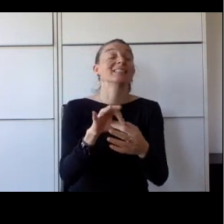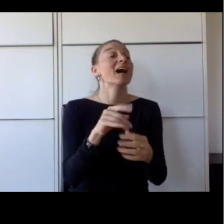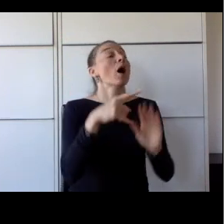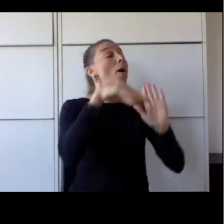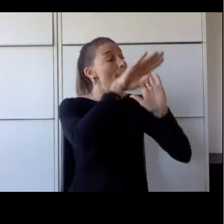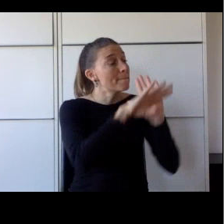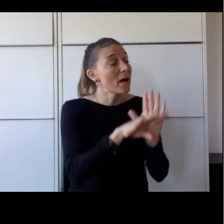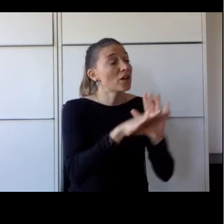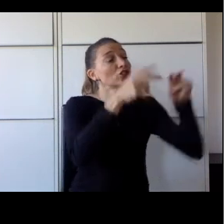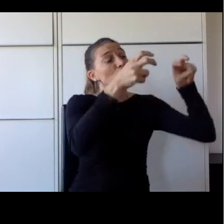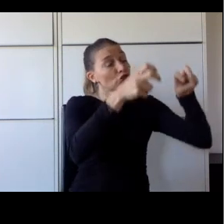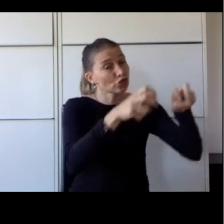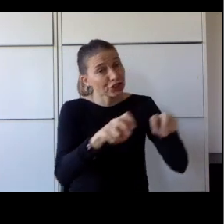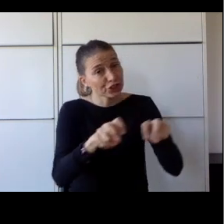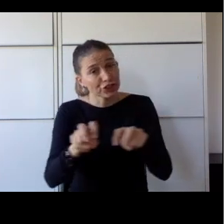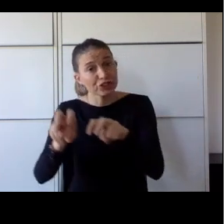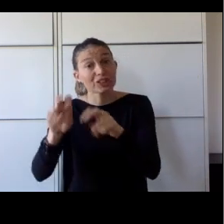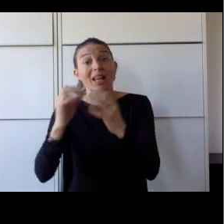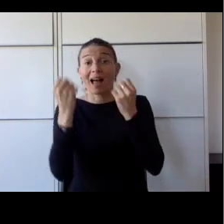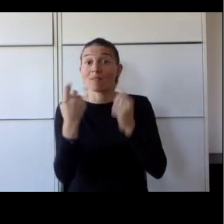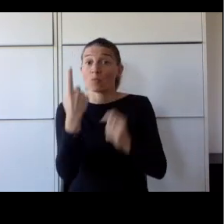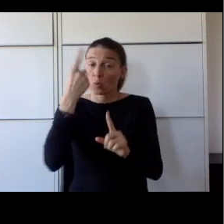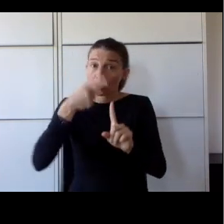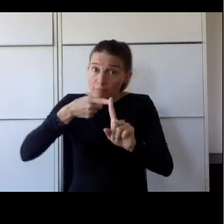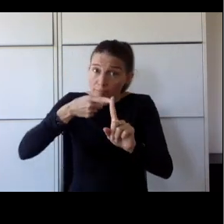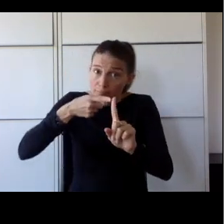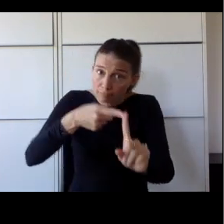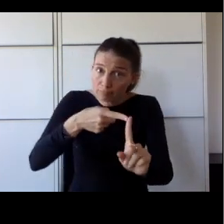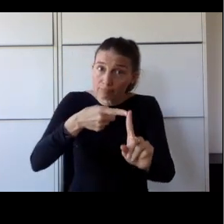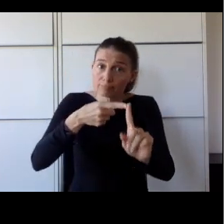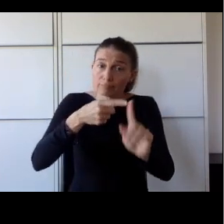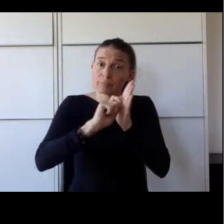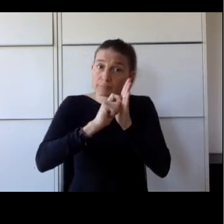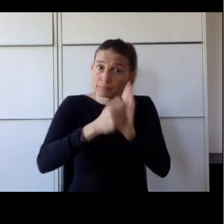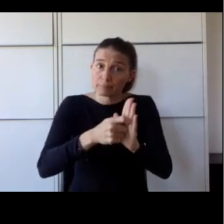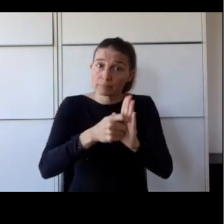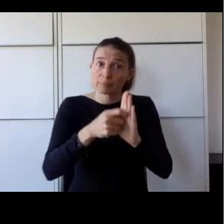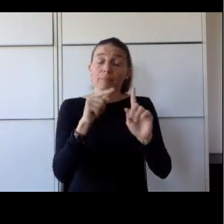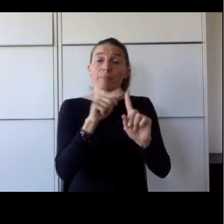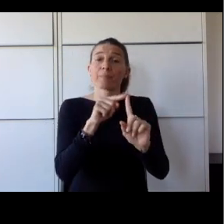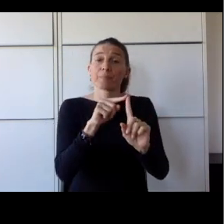there is a specific point which says this provision about the accessibility